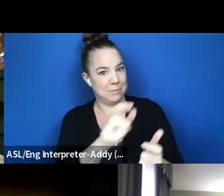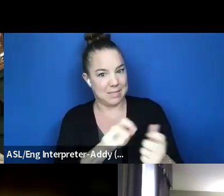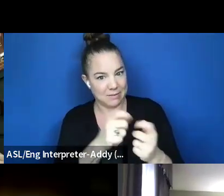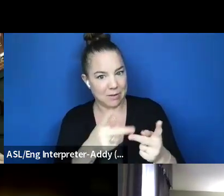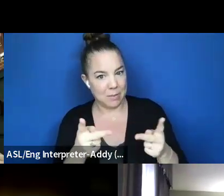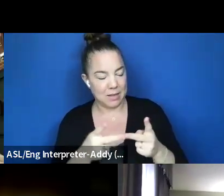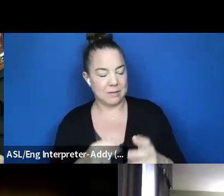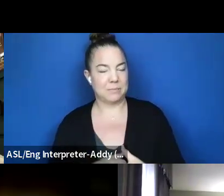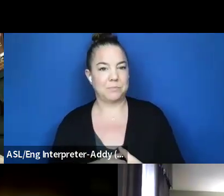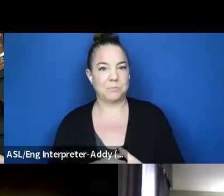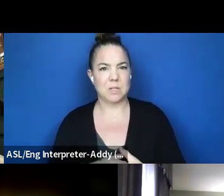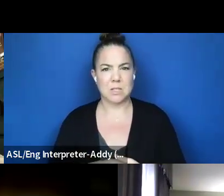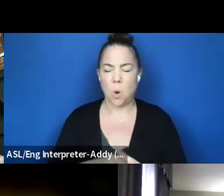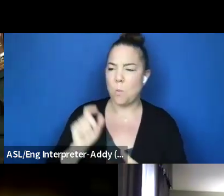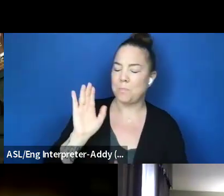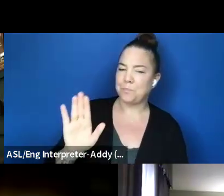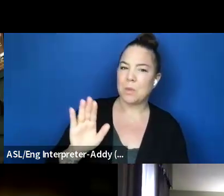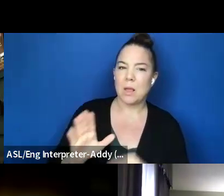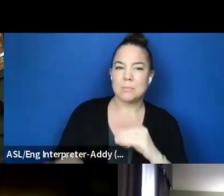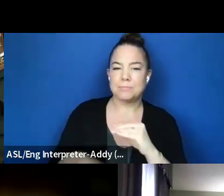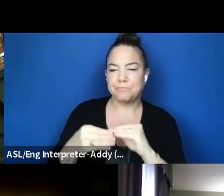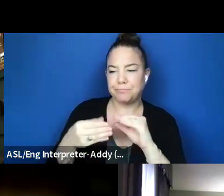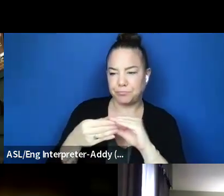Brooke Wilson (she/her): So building on a couple of things that are in the chat.